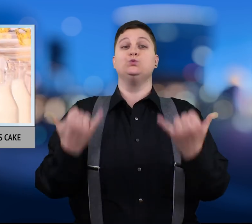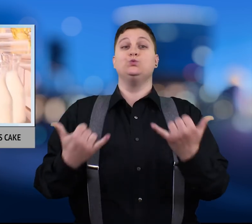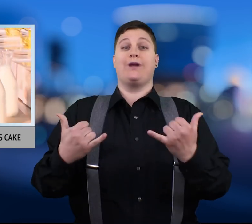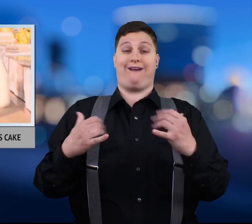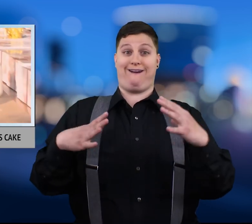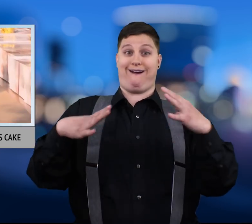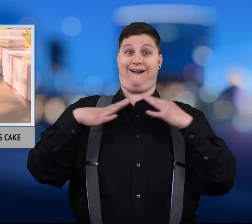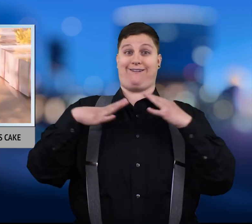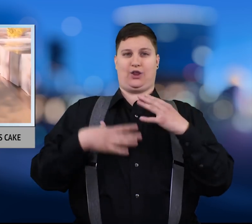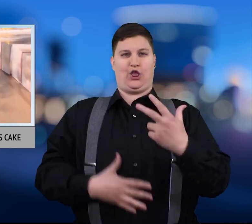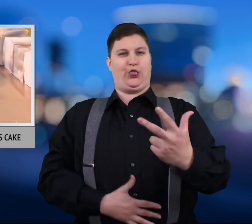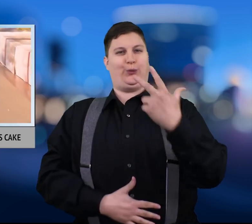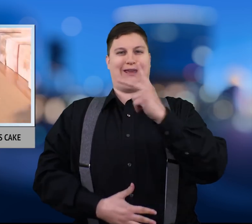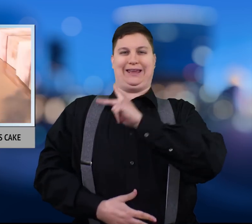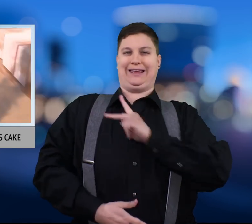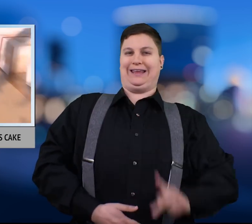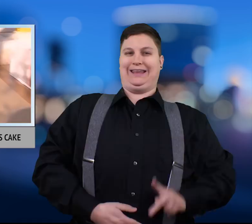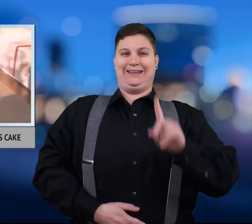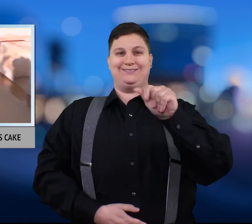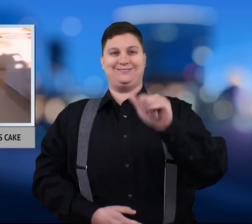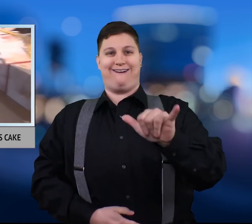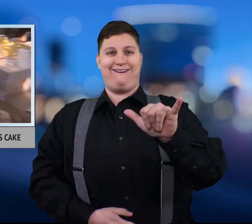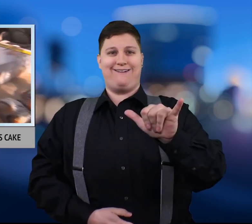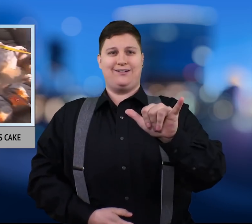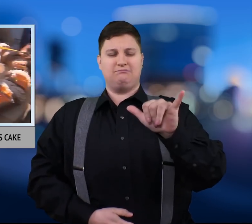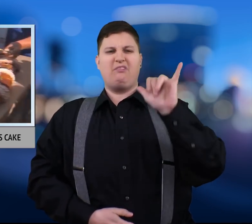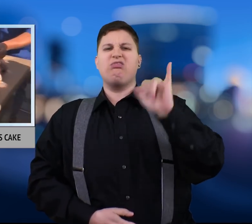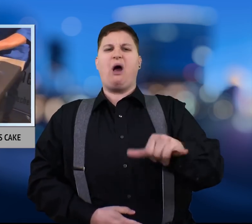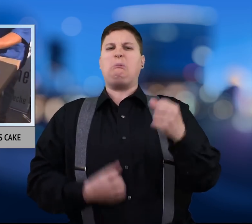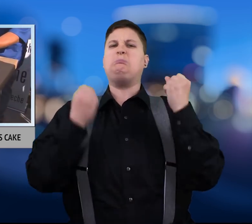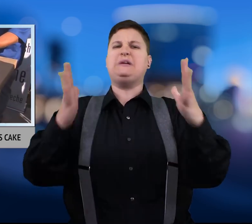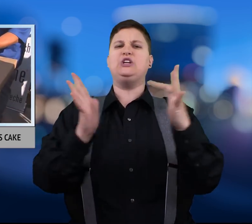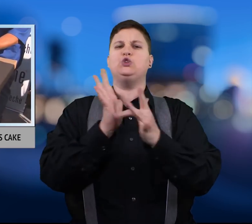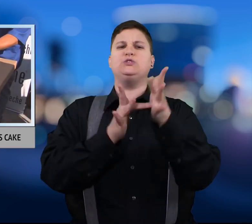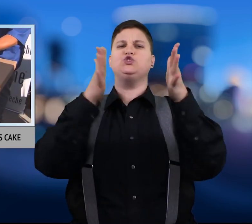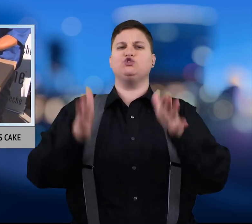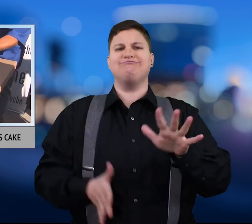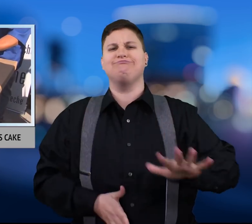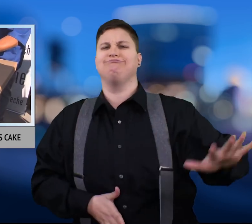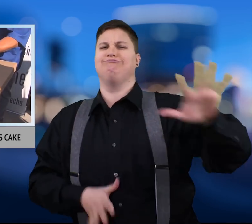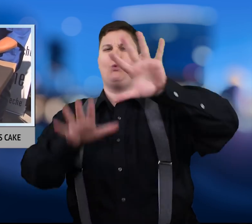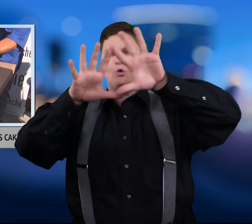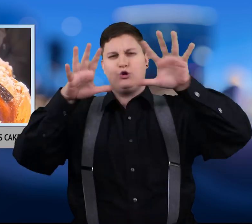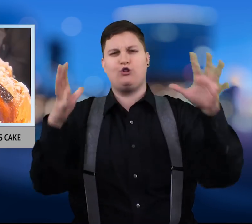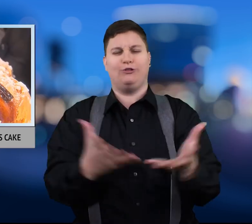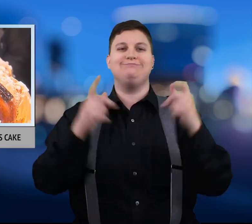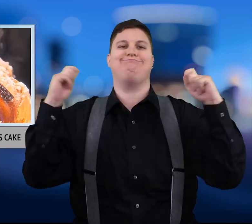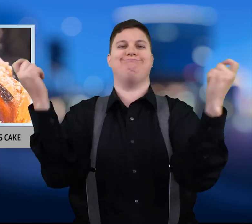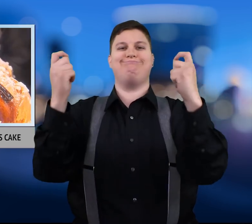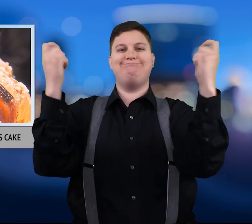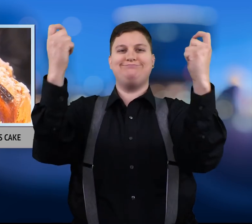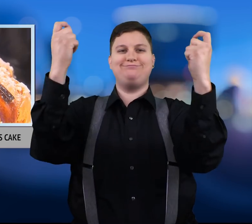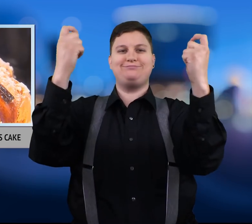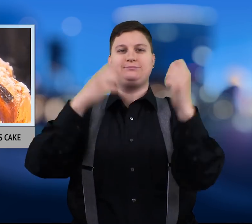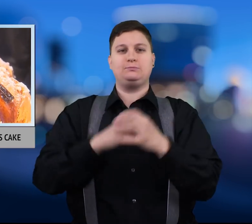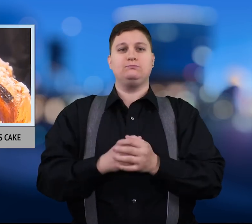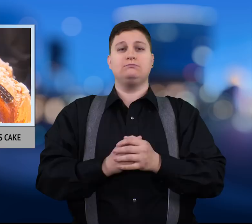Today is "Three Kings Day" -- a holiday many Christians around the world celebrate.